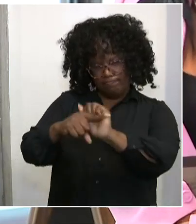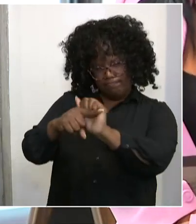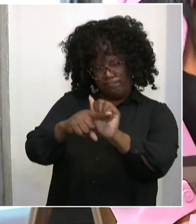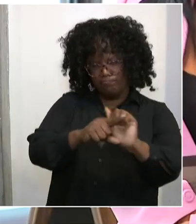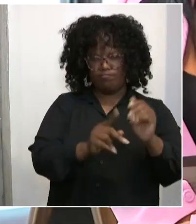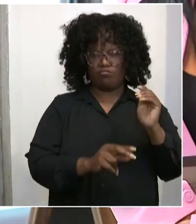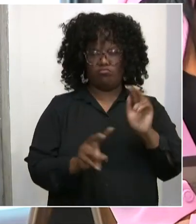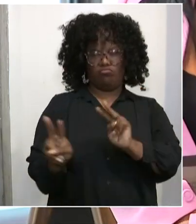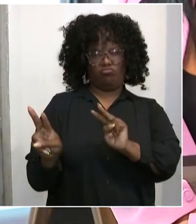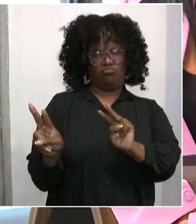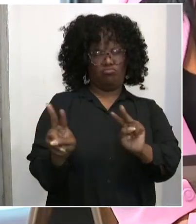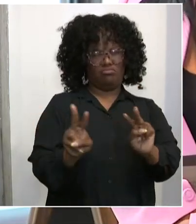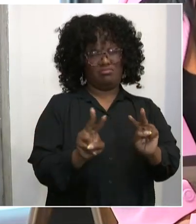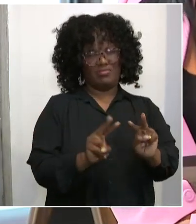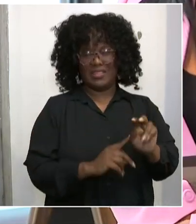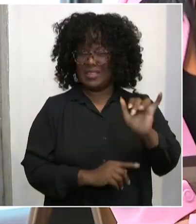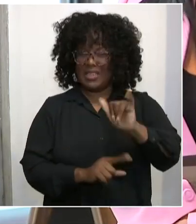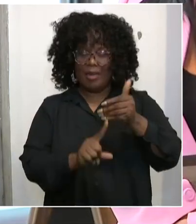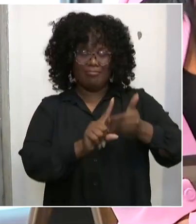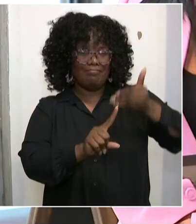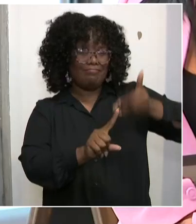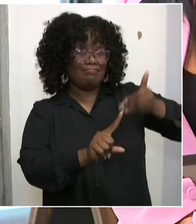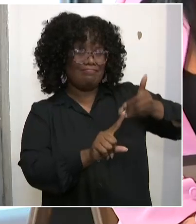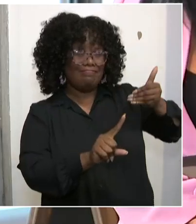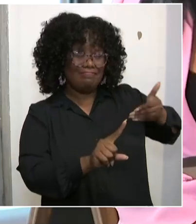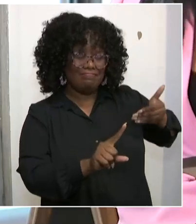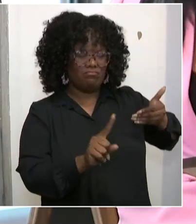will be well prepared for the uh world pride of next weekend.